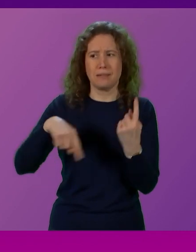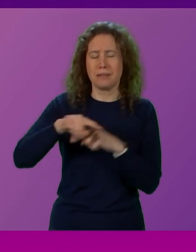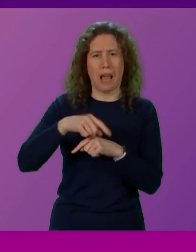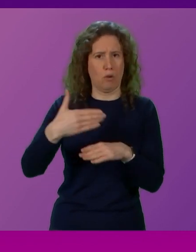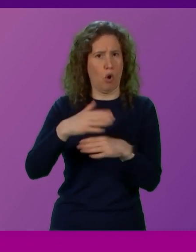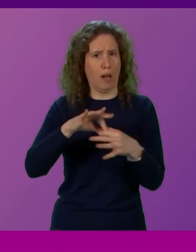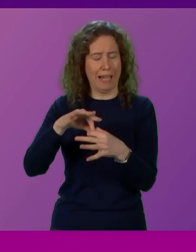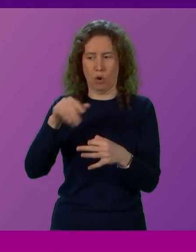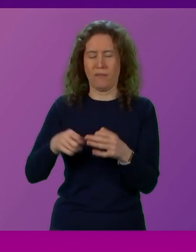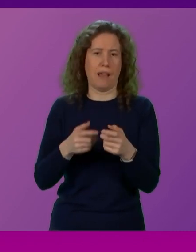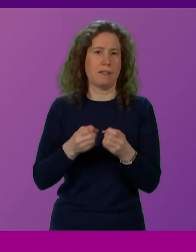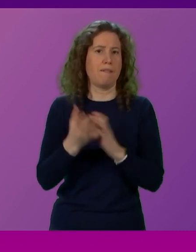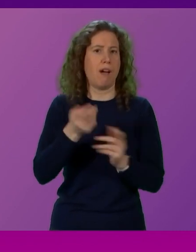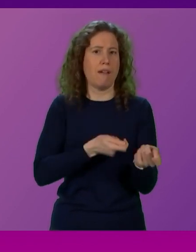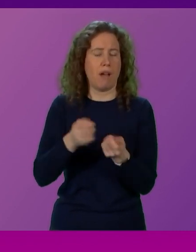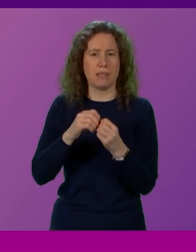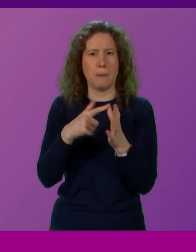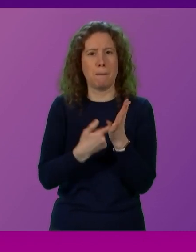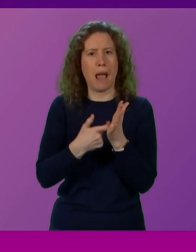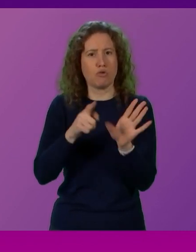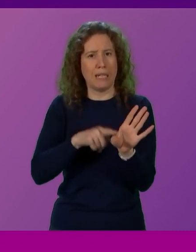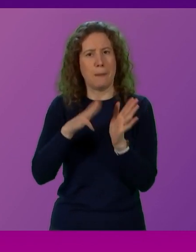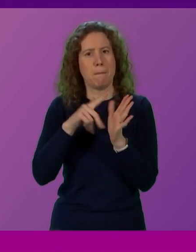of firefighter Barry Martin.